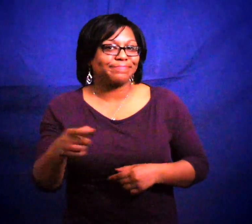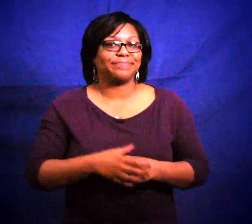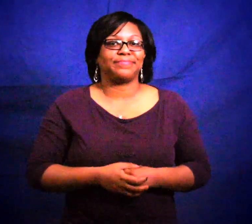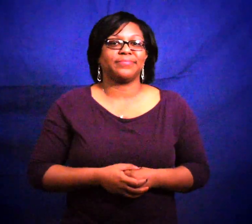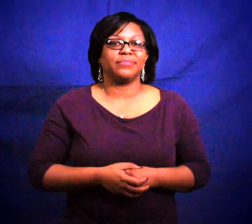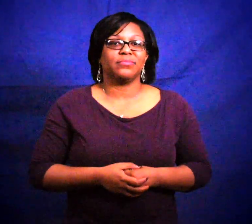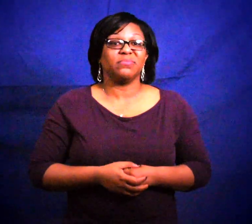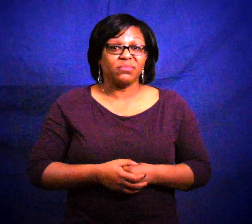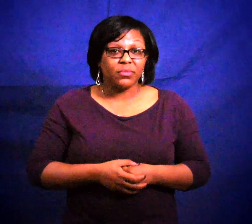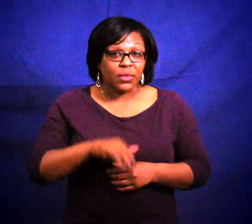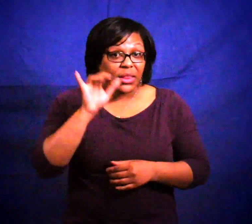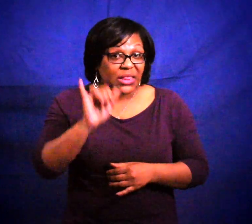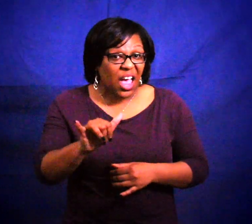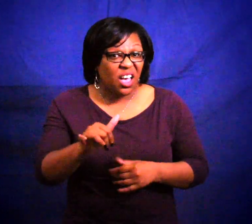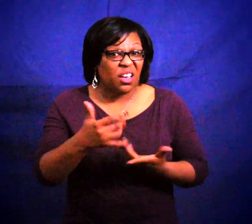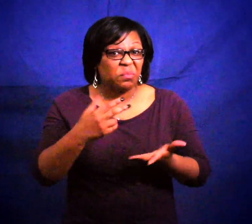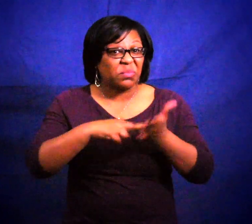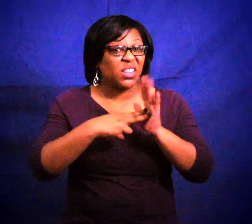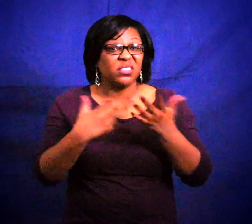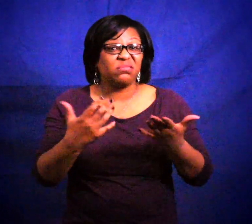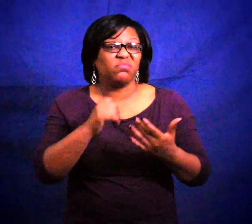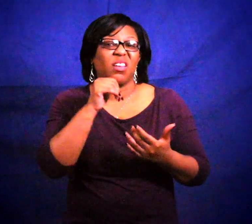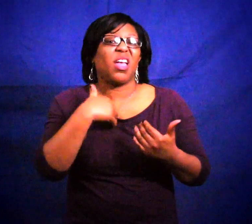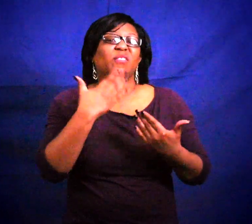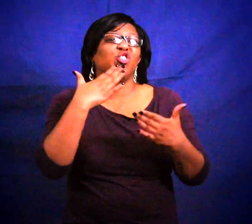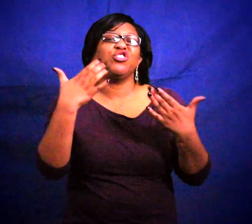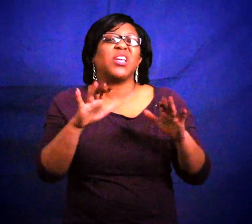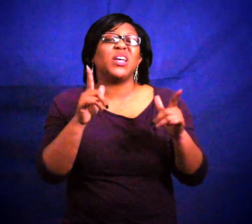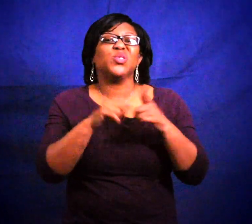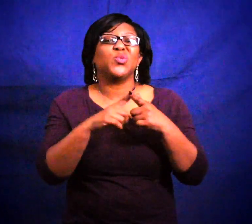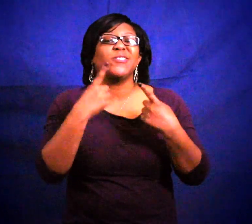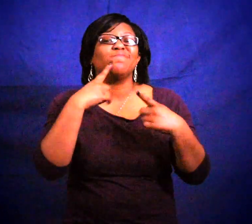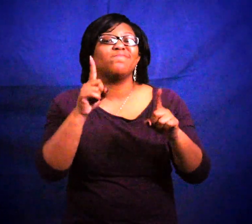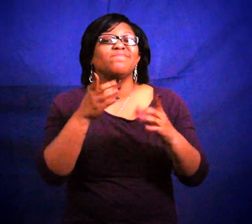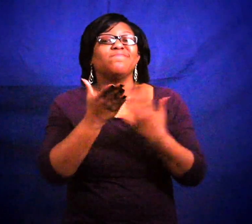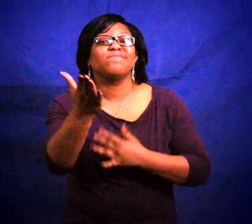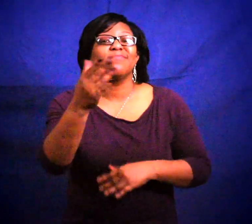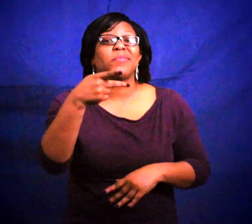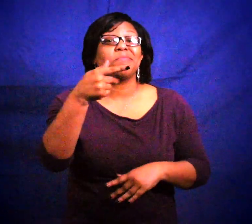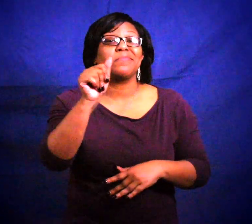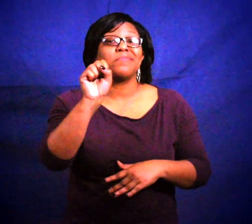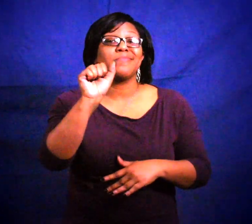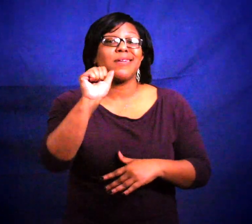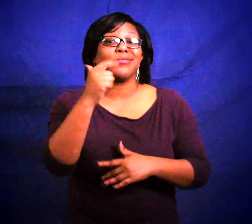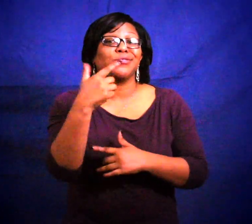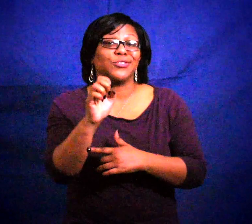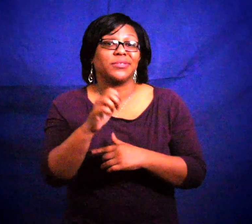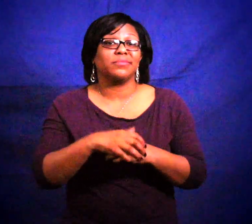It does not have a good chance of passage.